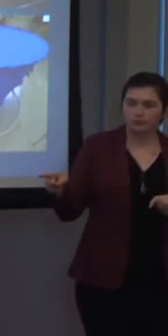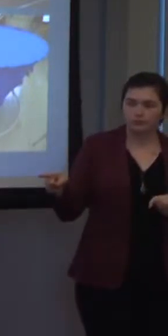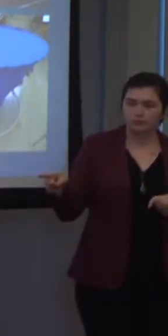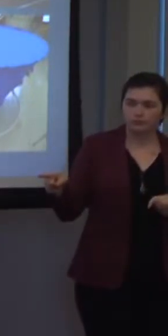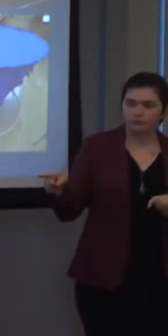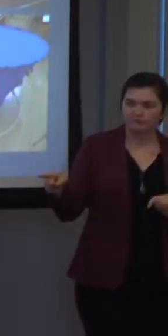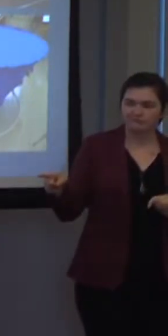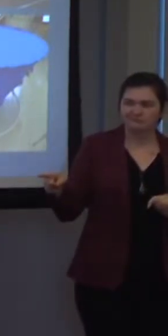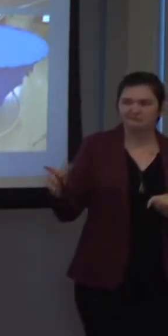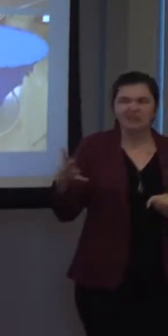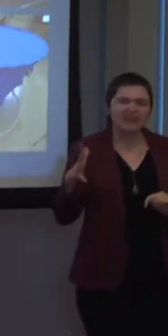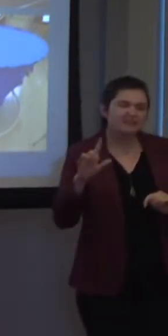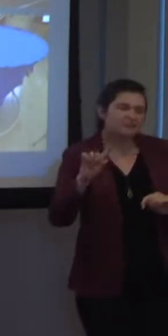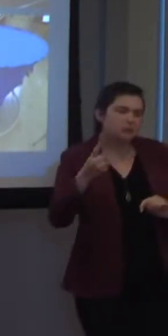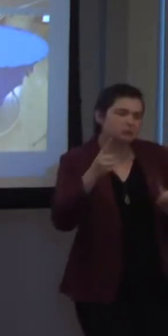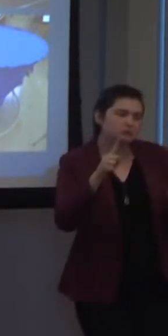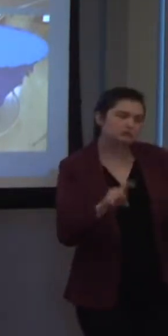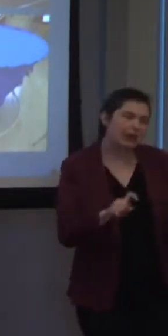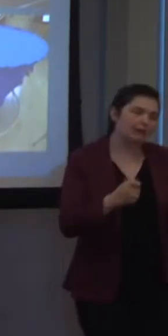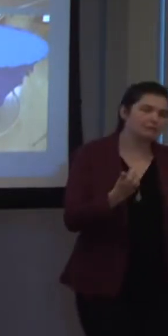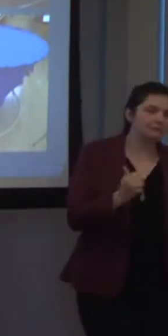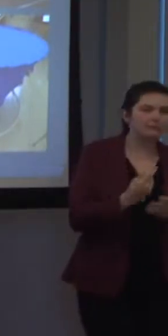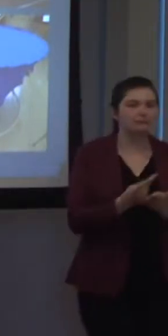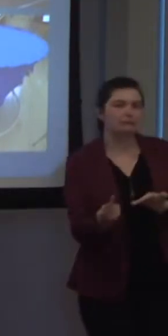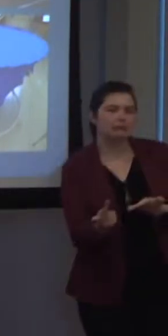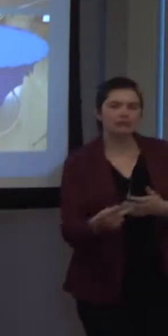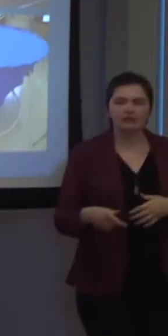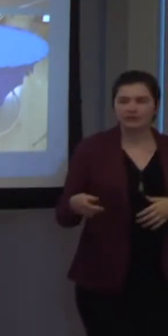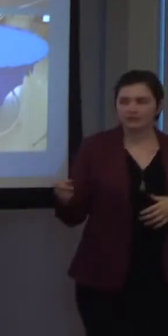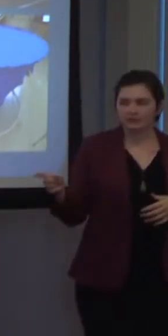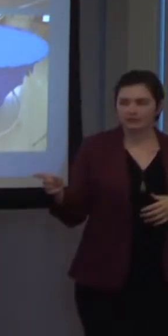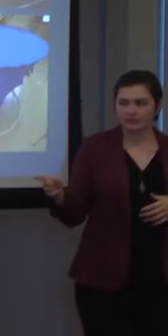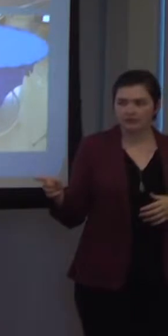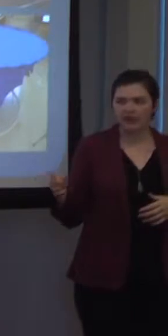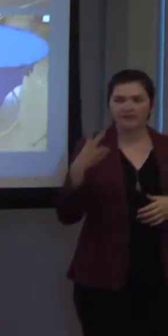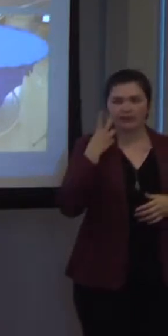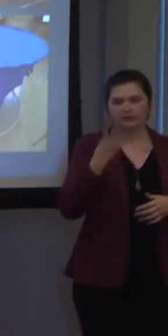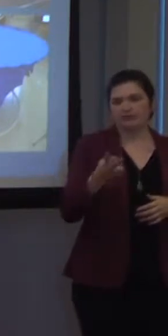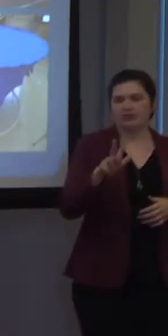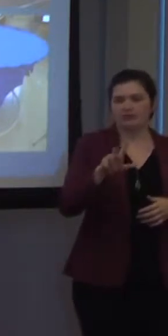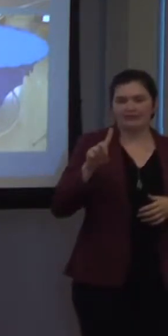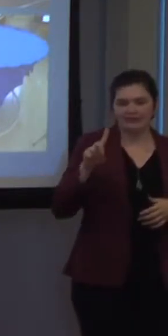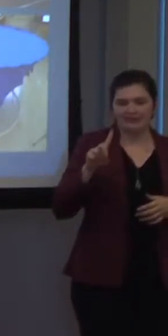it's kind of a first trial and error, is to, kind of, have a 3-D visual for those who are visually impaired,